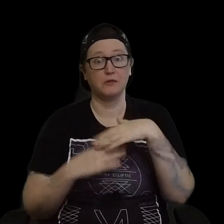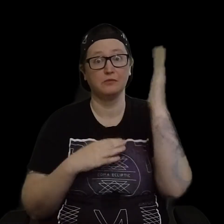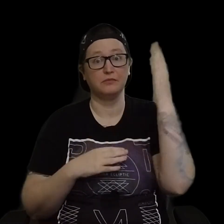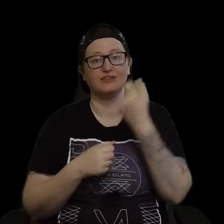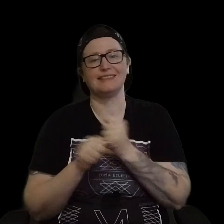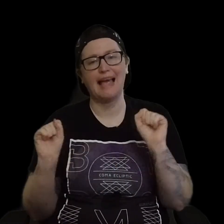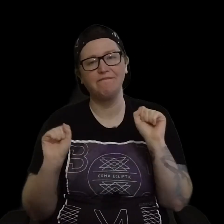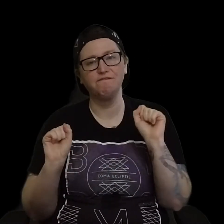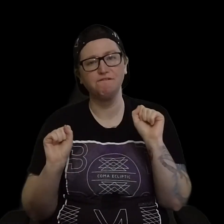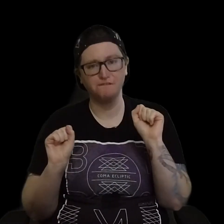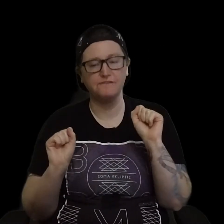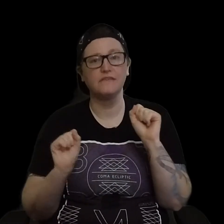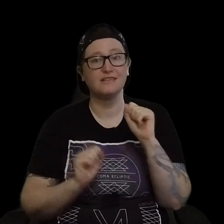if it's a three or above then you're safe